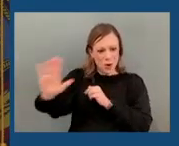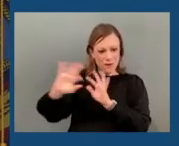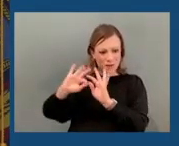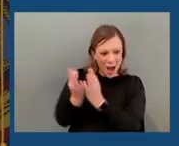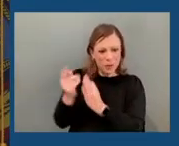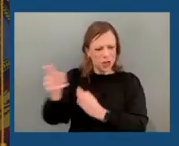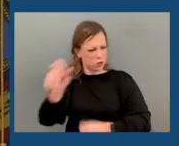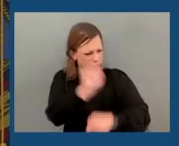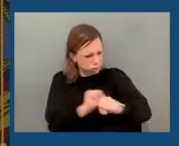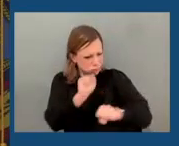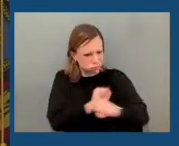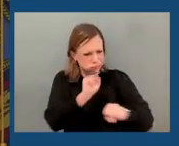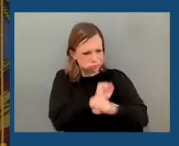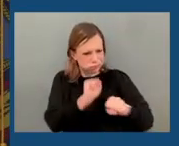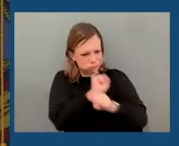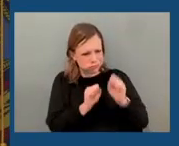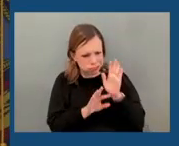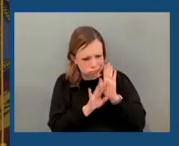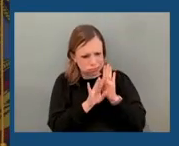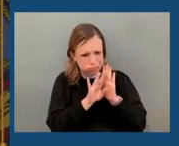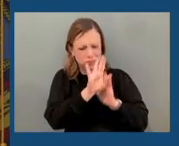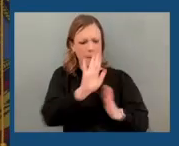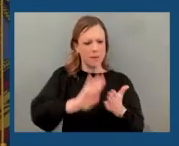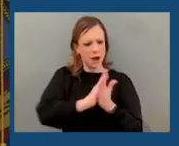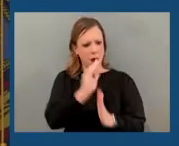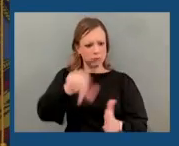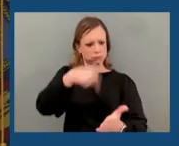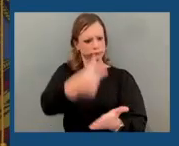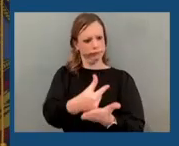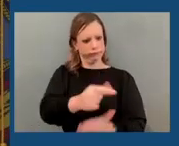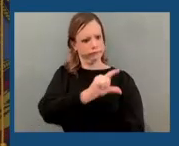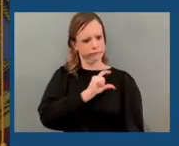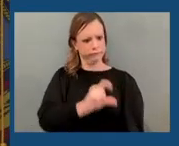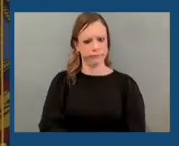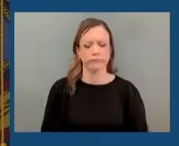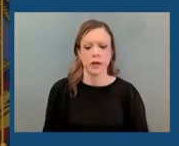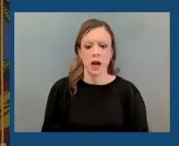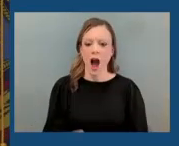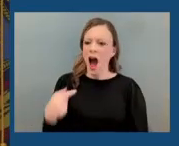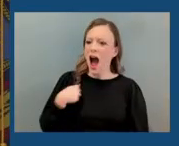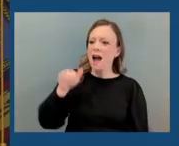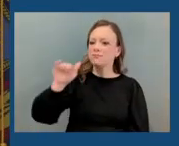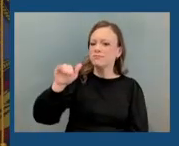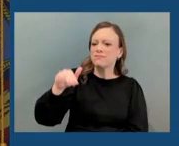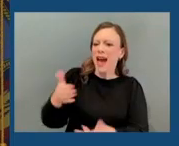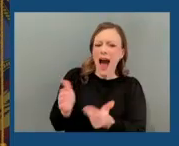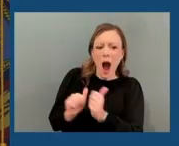I always to talk to him about my, my detail and say what, what is it like? That's how did it feel? And they said, uh you know, you leave,